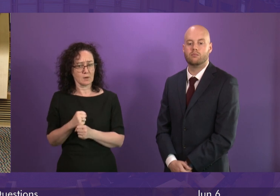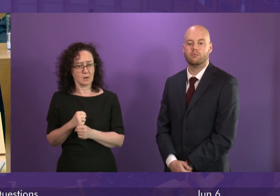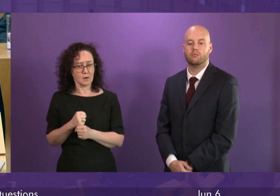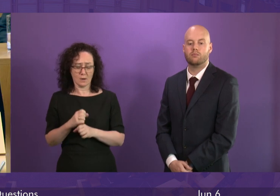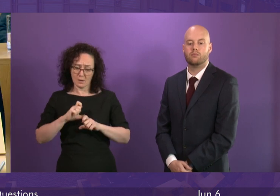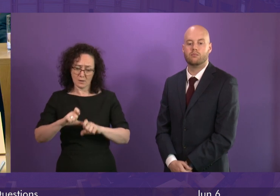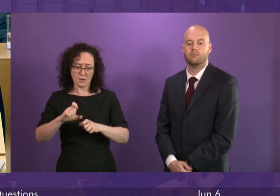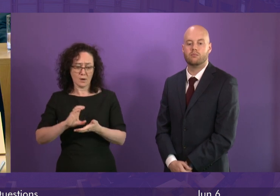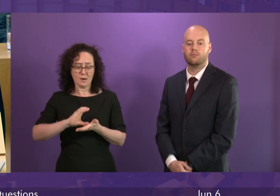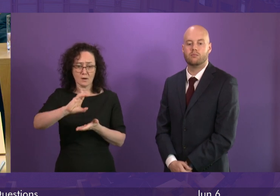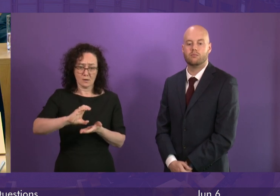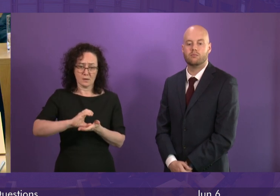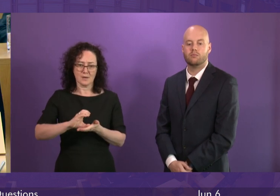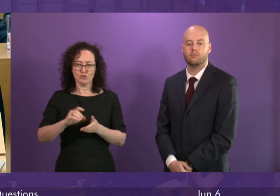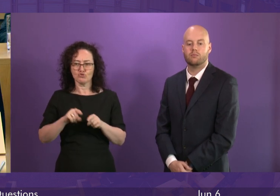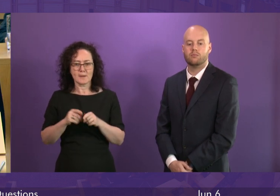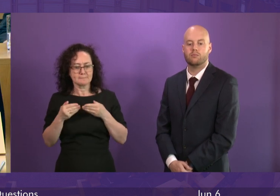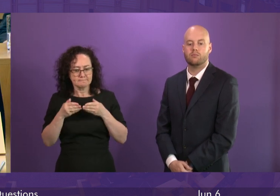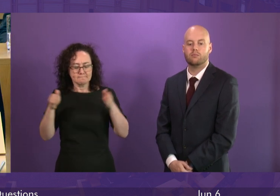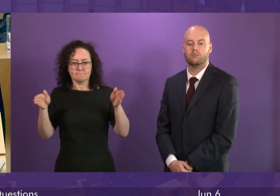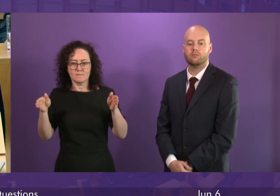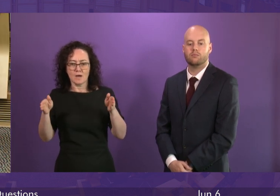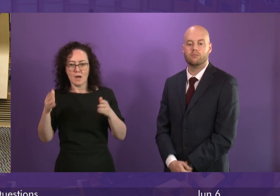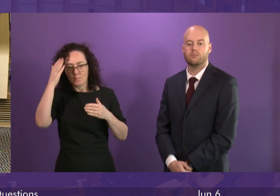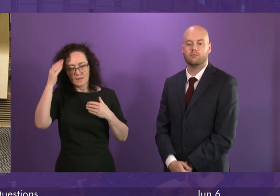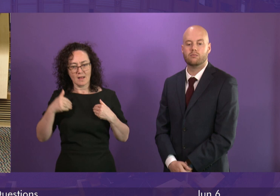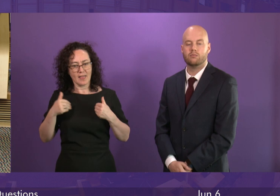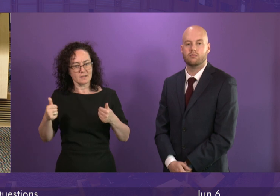health services at a variety of levels, whether it is through the expansion of the school